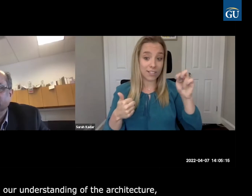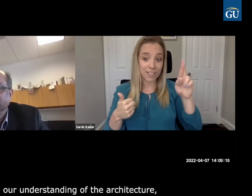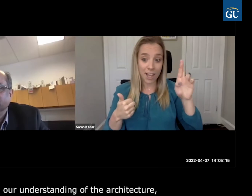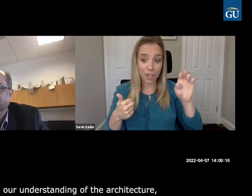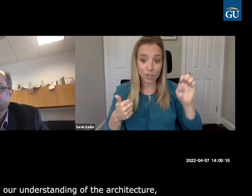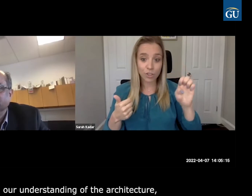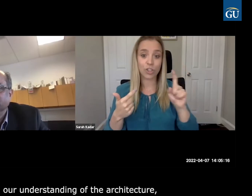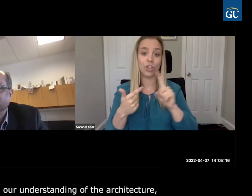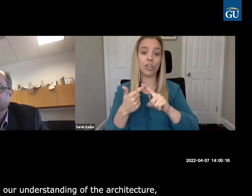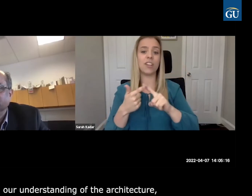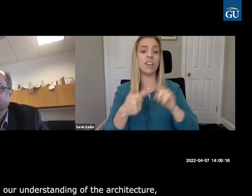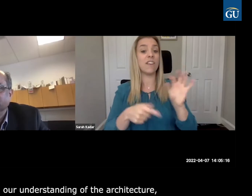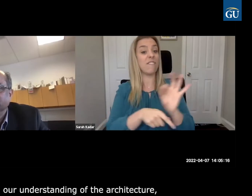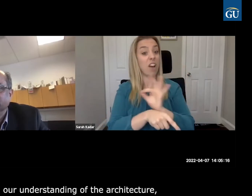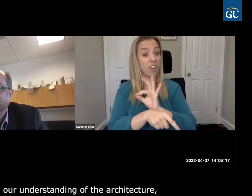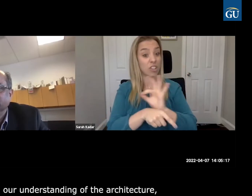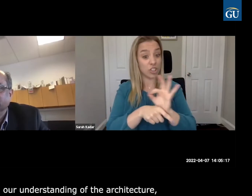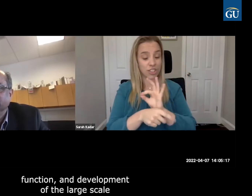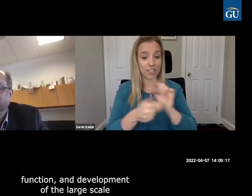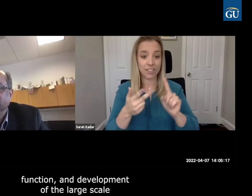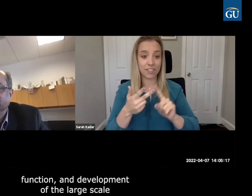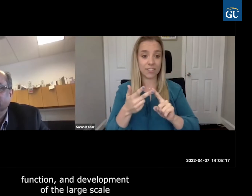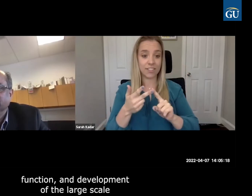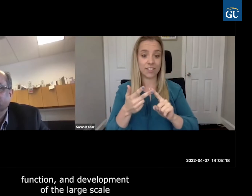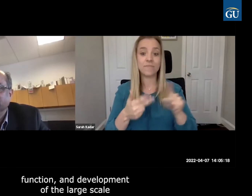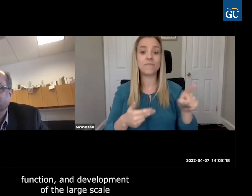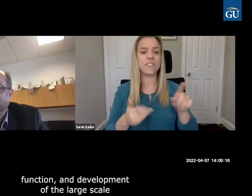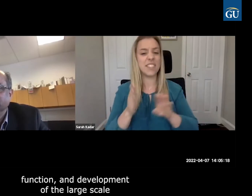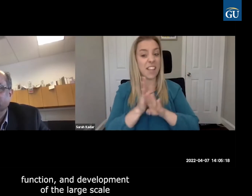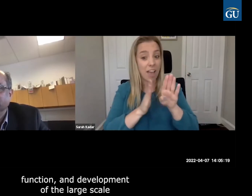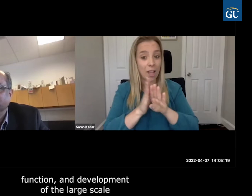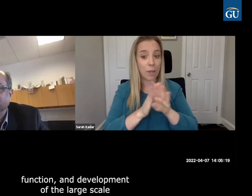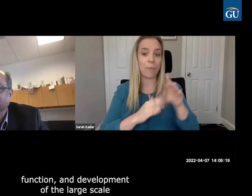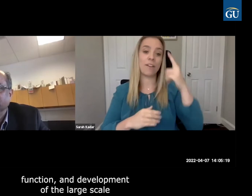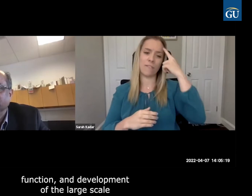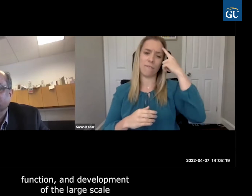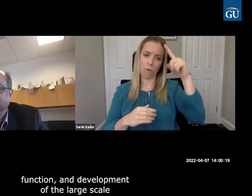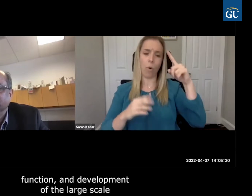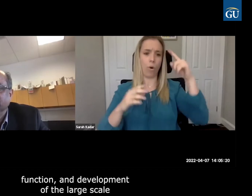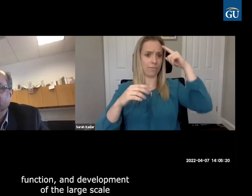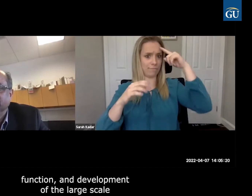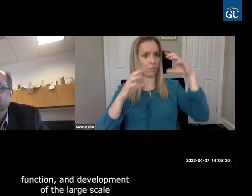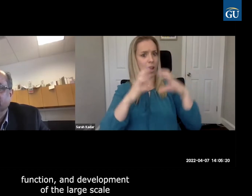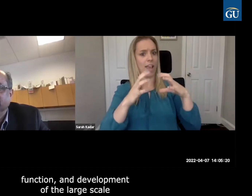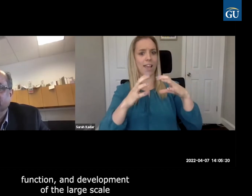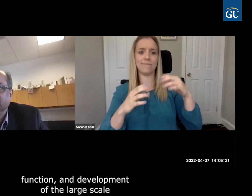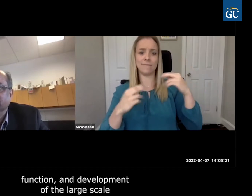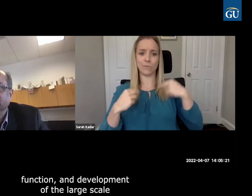the architecture function development